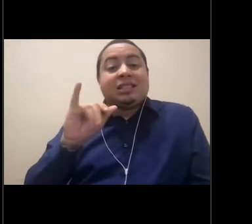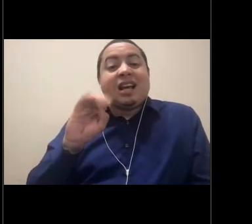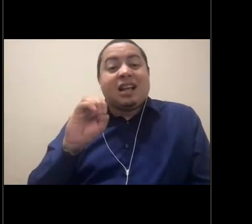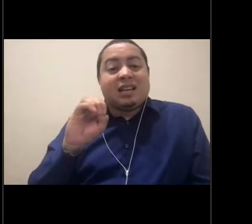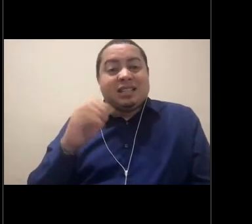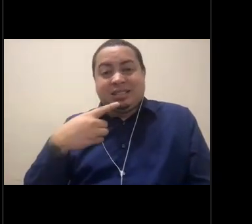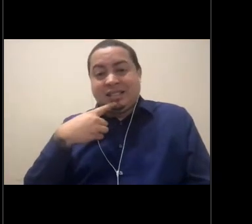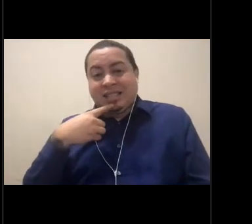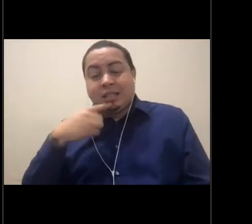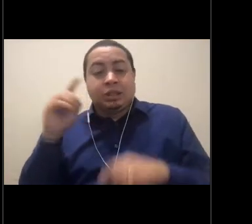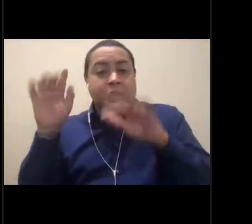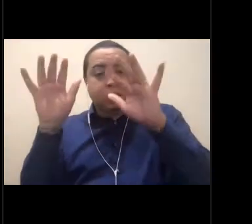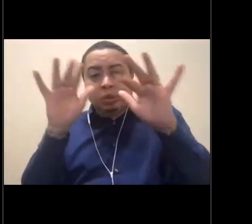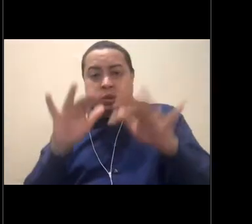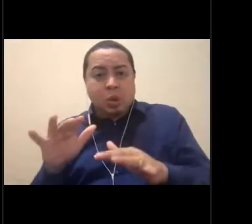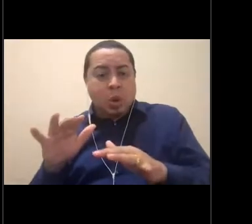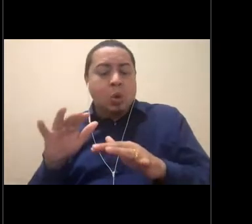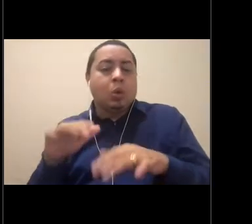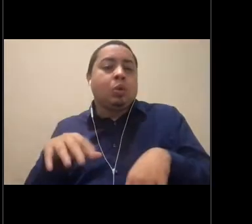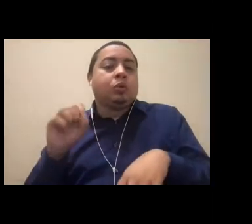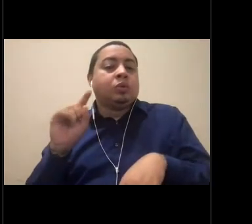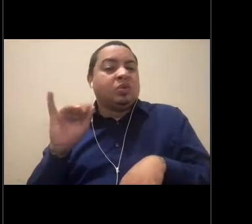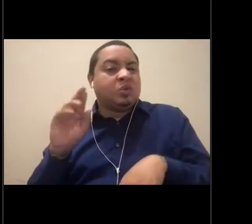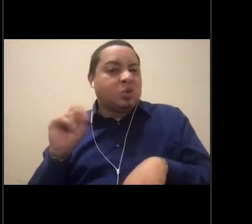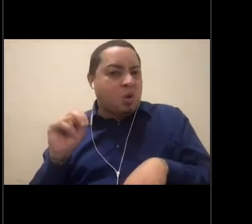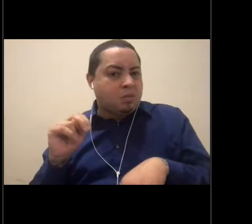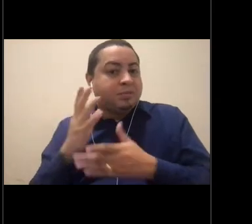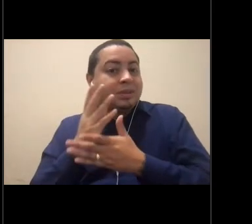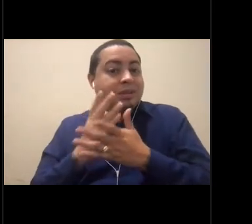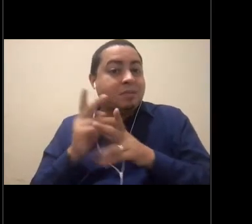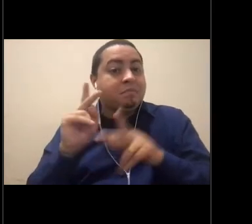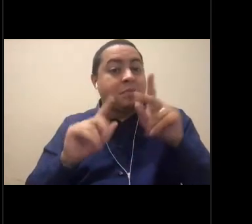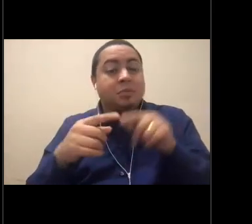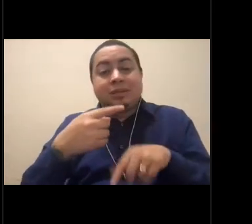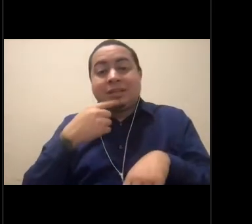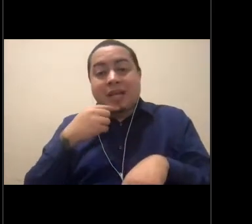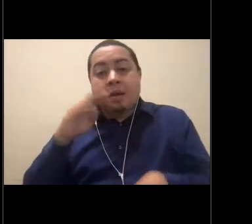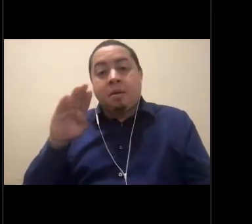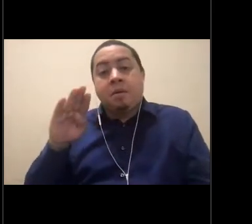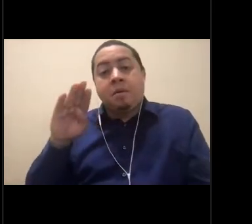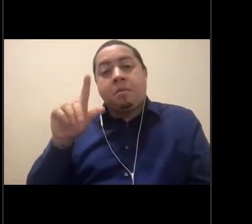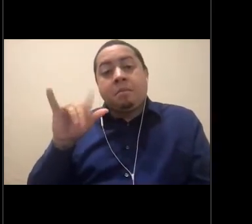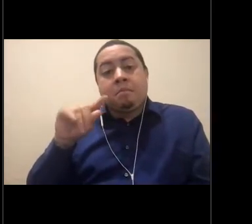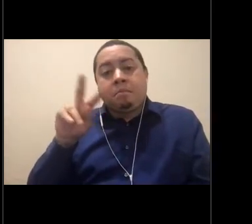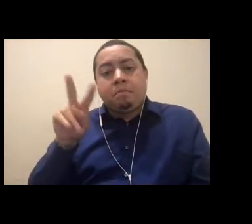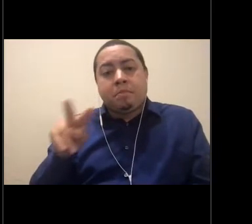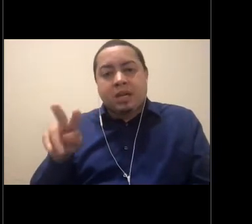Amanda says, " A blizzard." A lot of people are guessing wildfires and yeah.